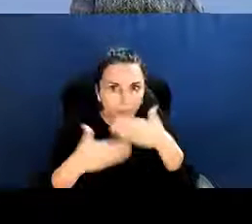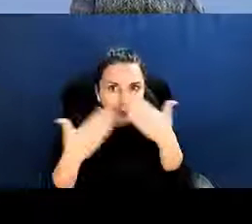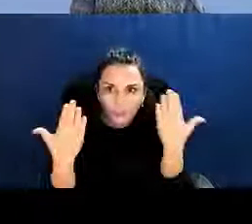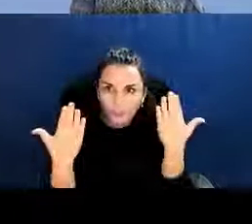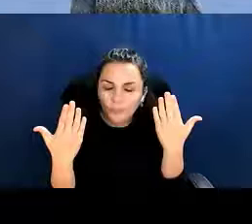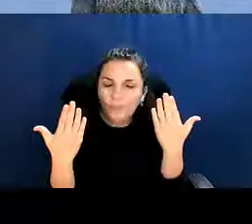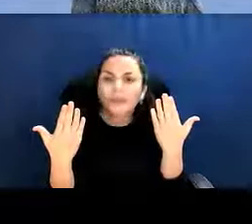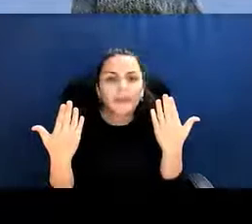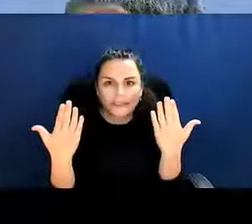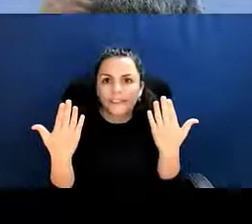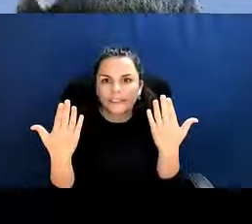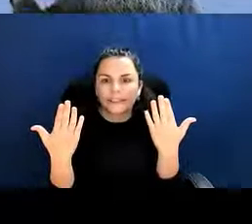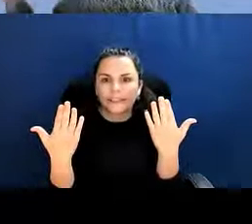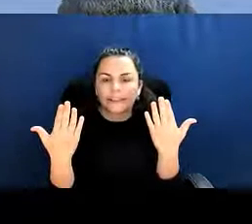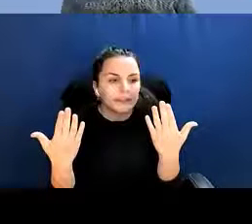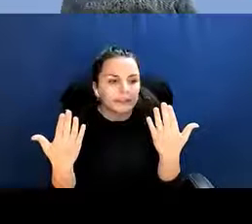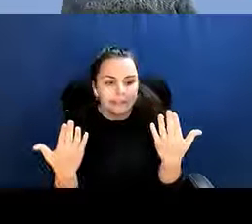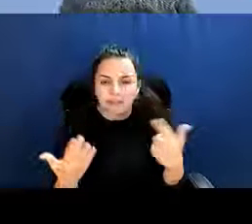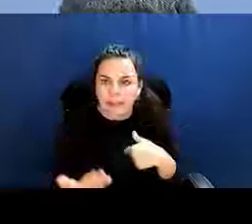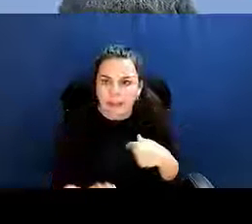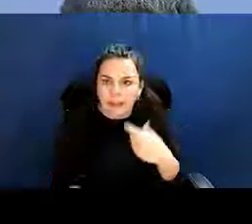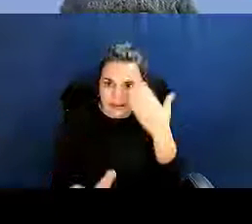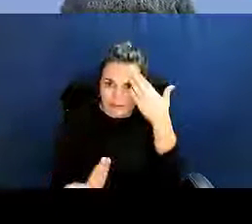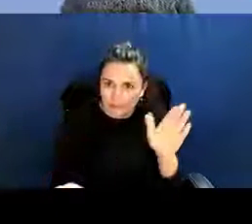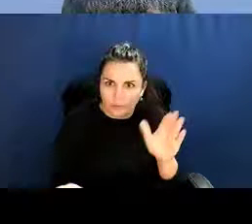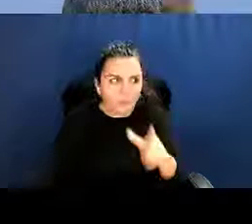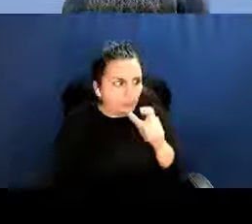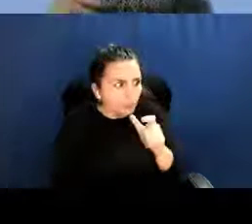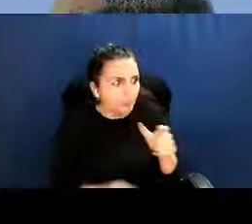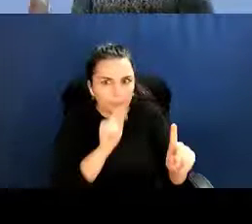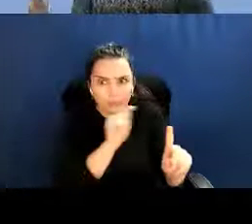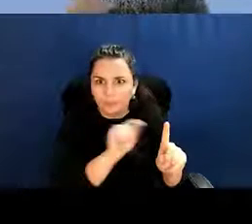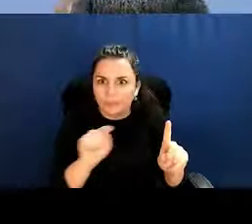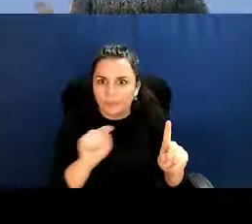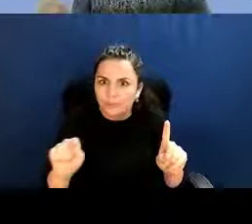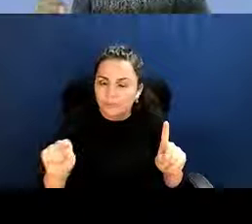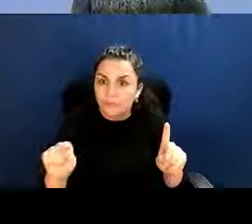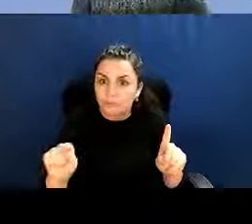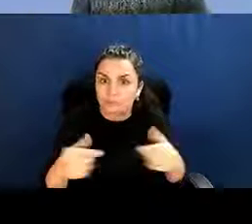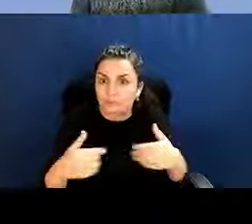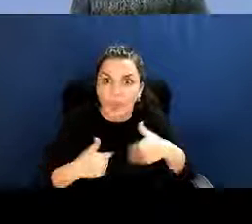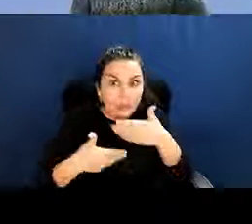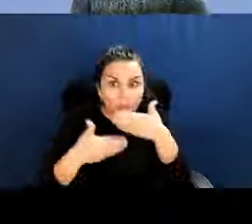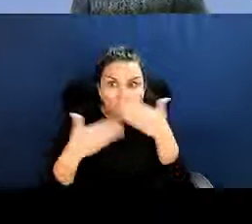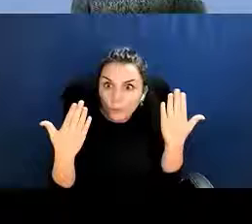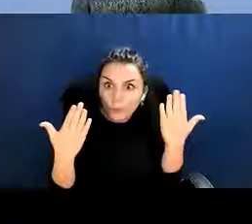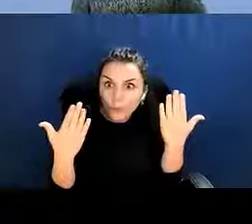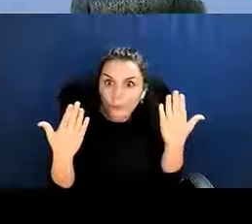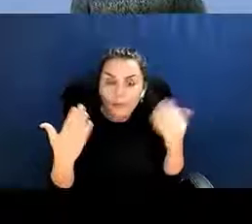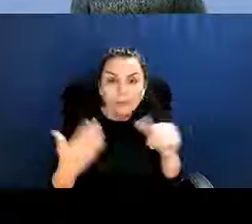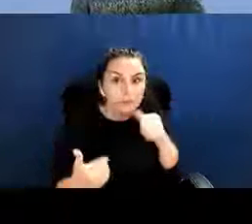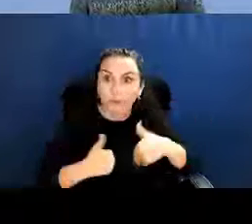that set of fingerprints belong to that other individual. If I don't have that information readily accessible to me,